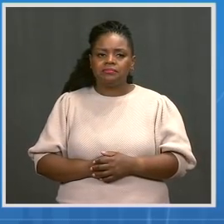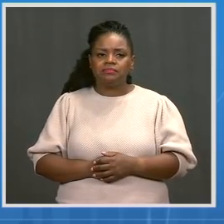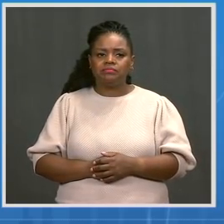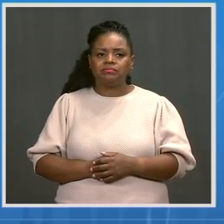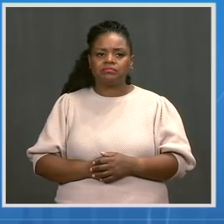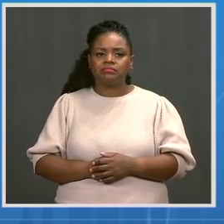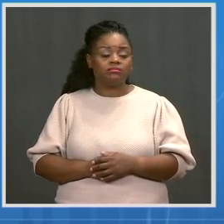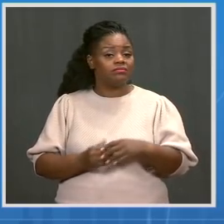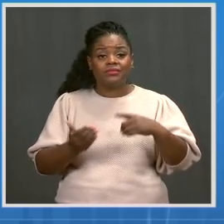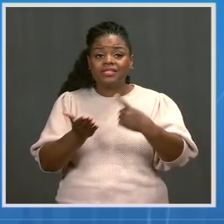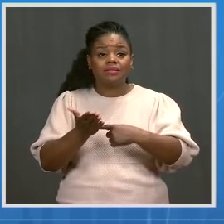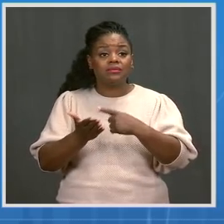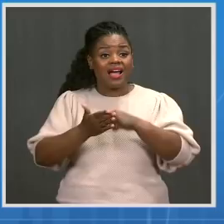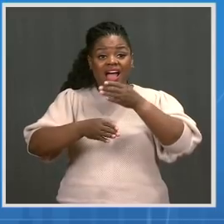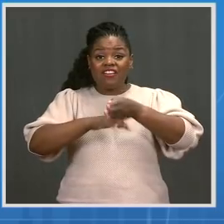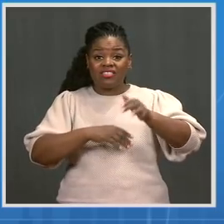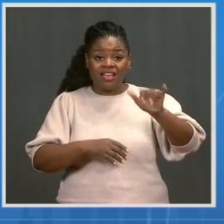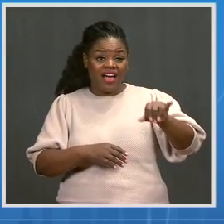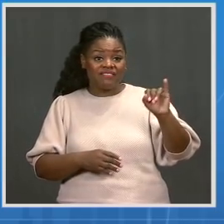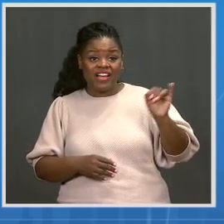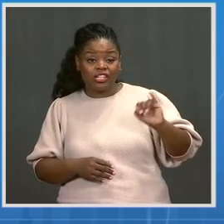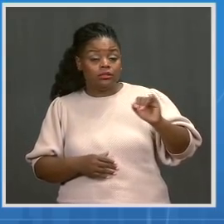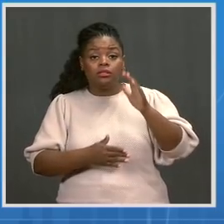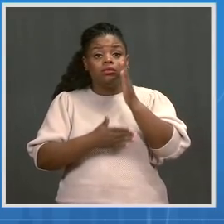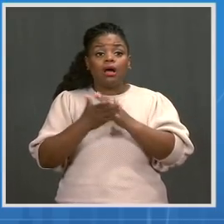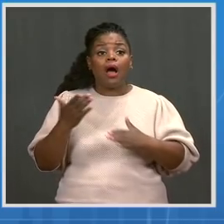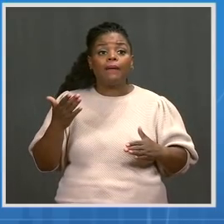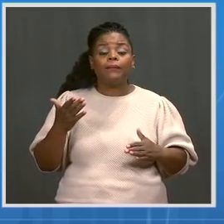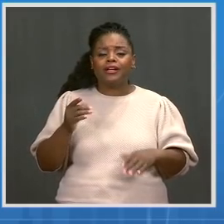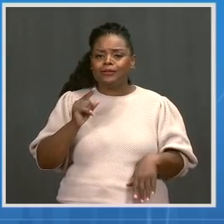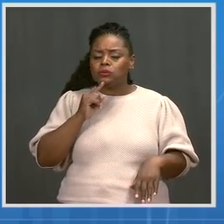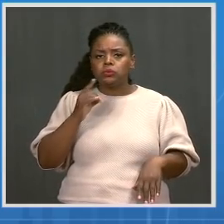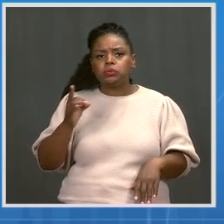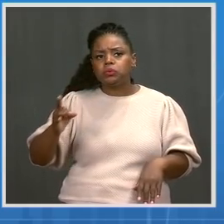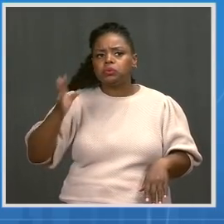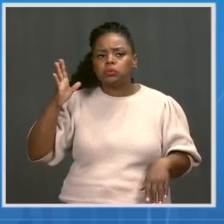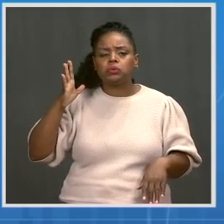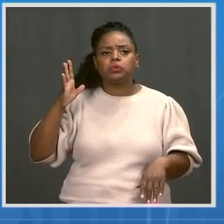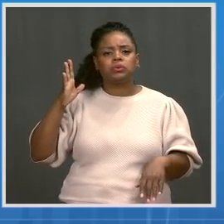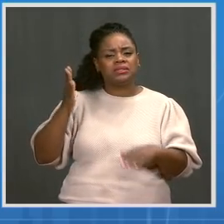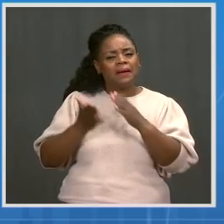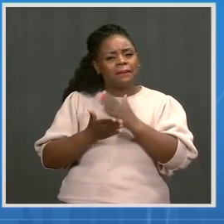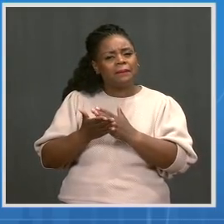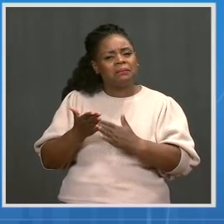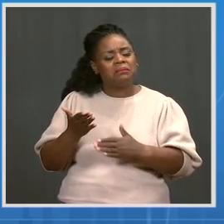For some people, they can be severely debilitating. A recent study published in MMWR